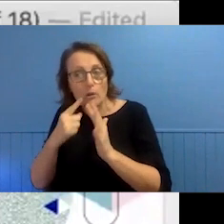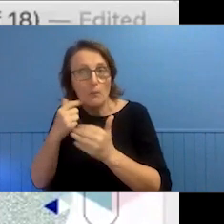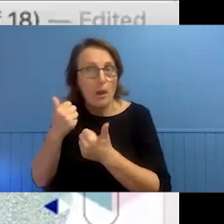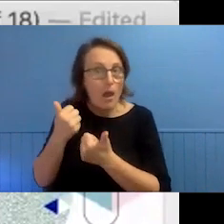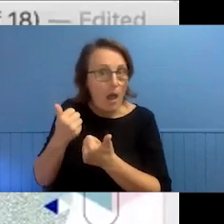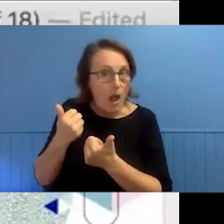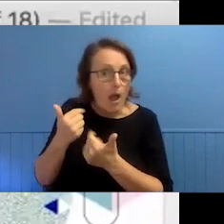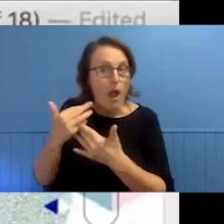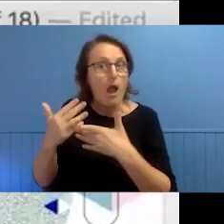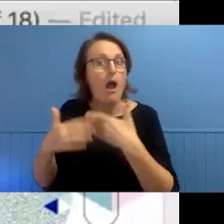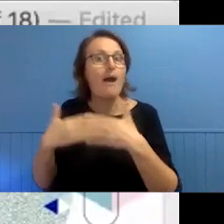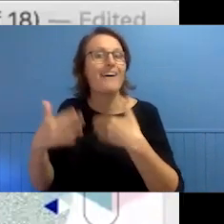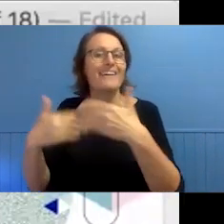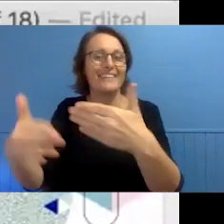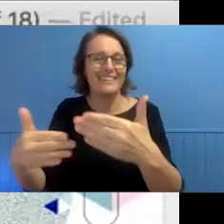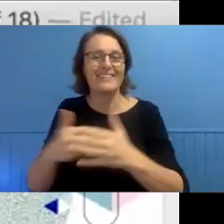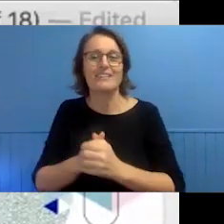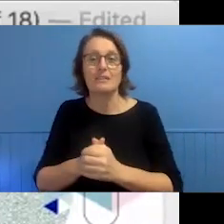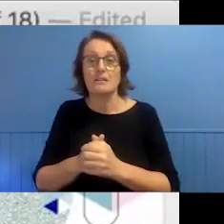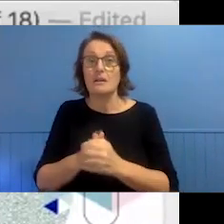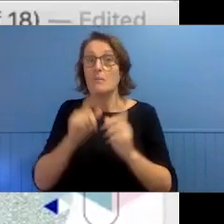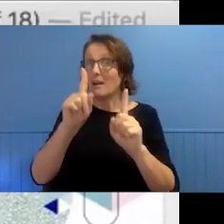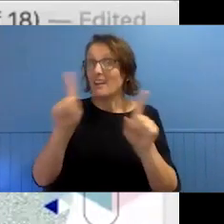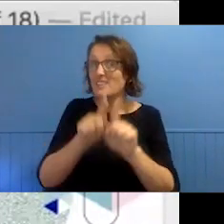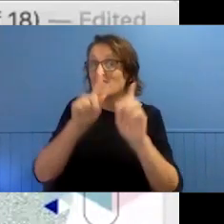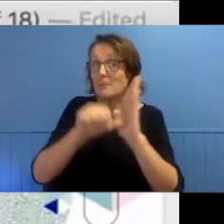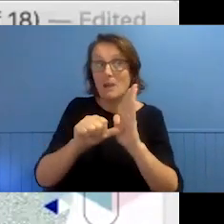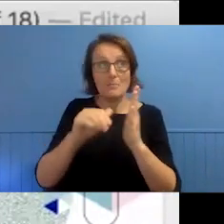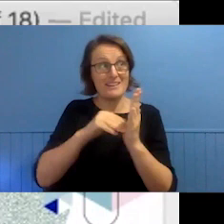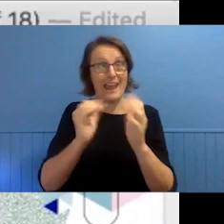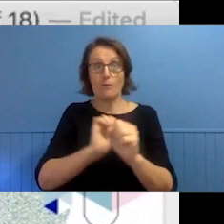to reach an audience online. In some ways, as we talked about already,